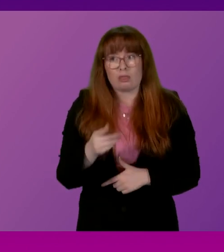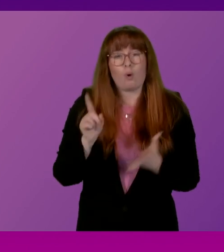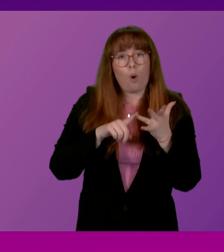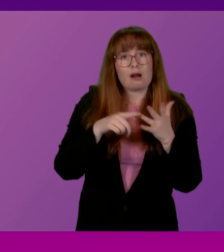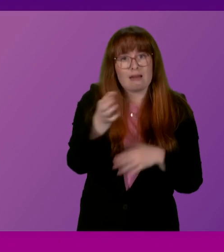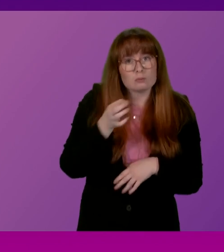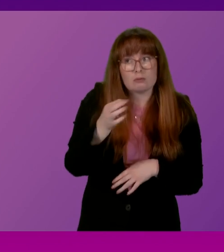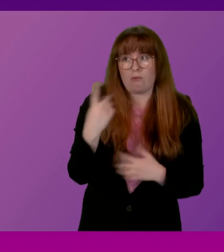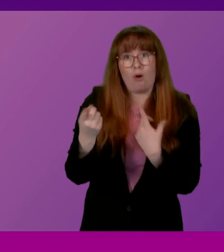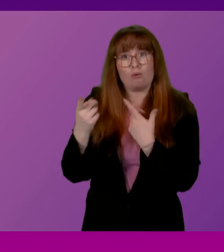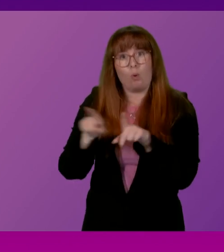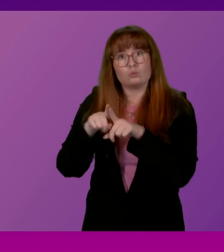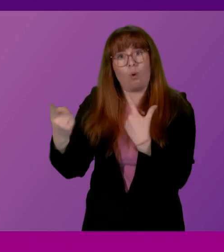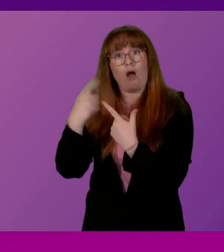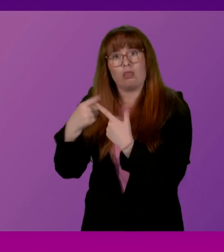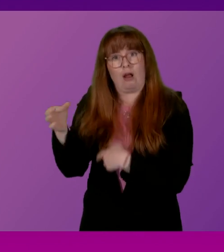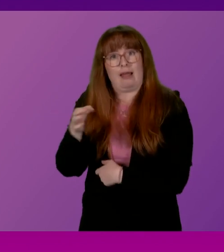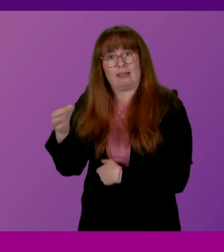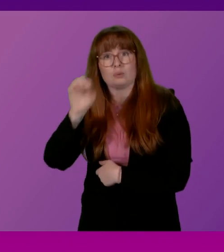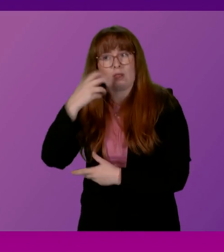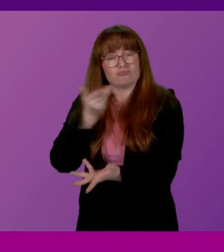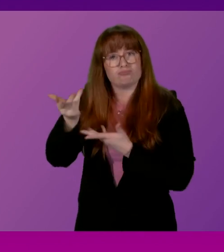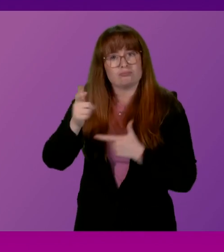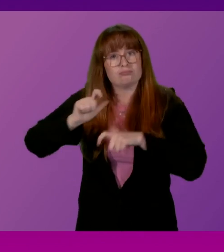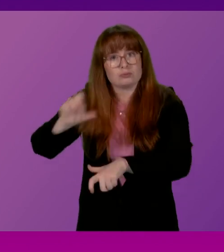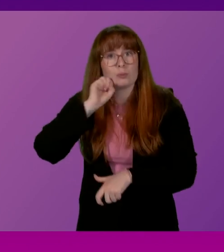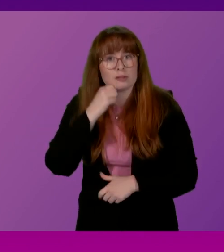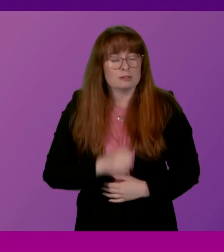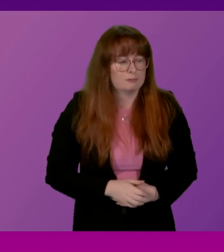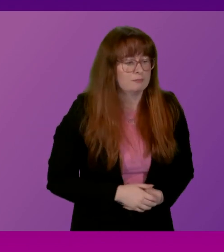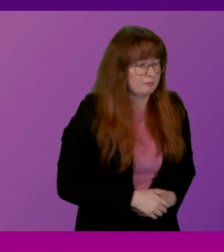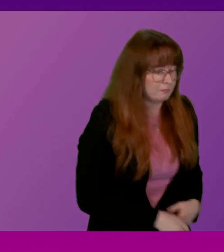but with all our island local authorities.